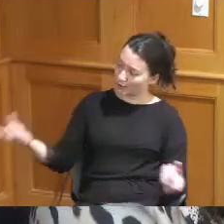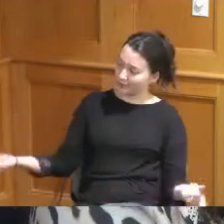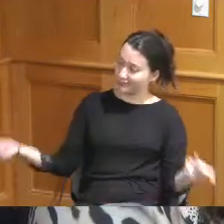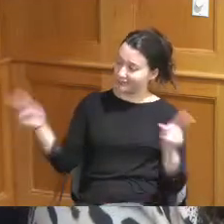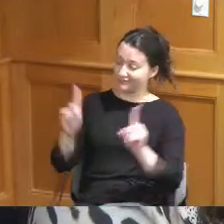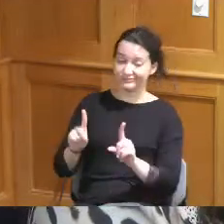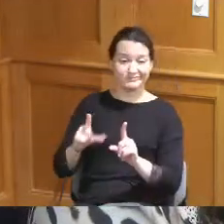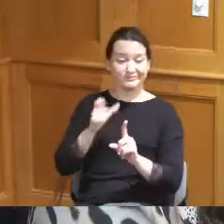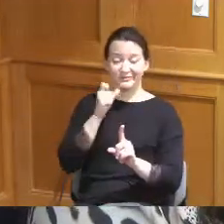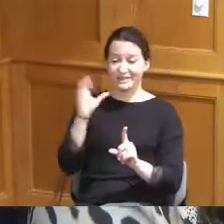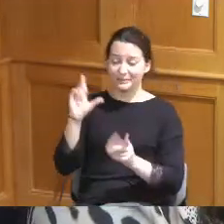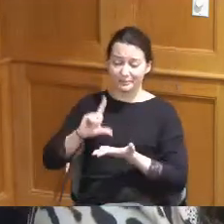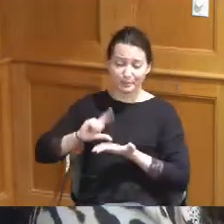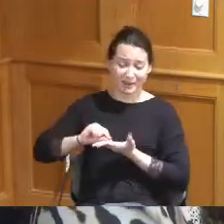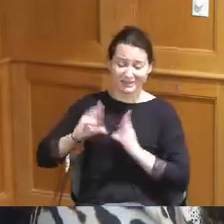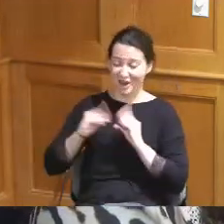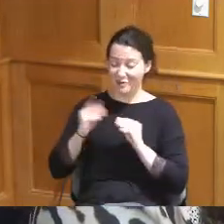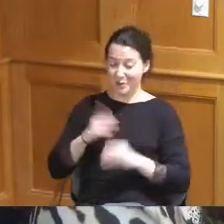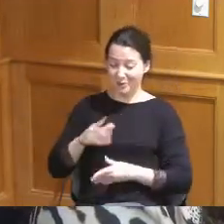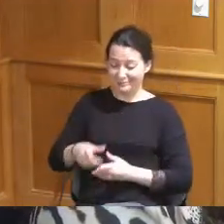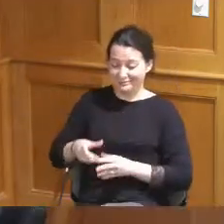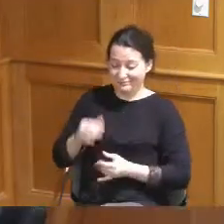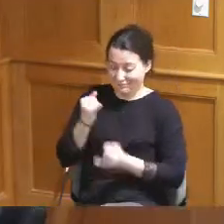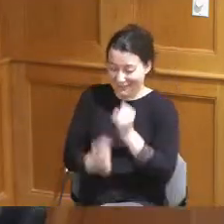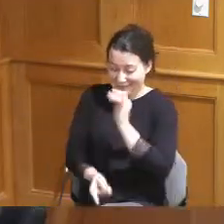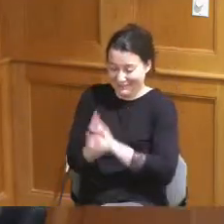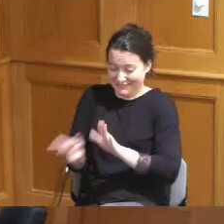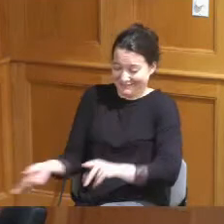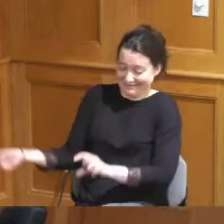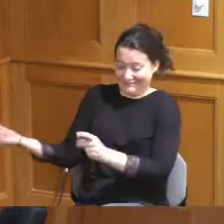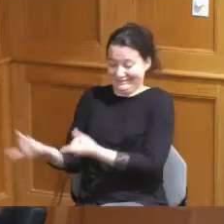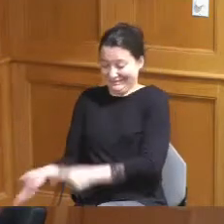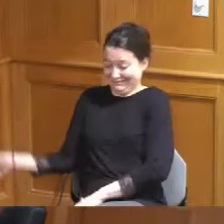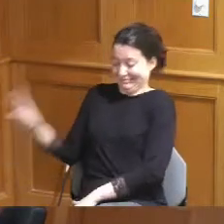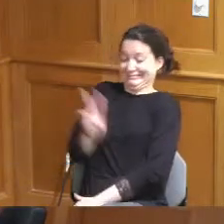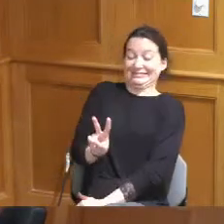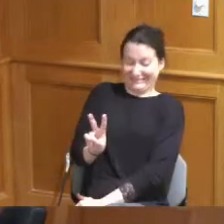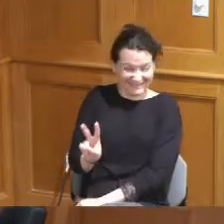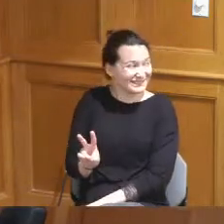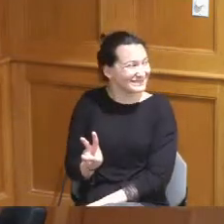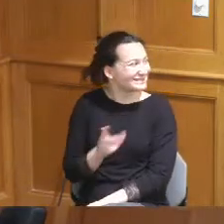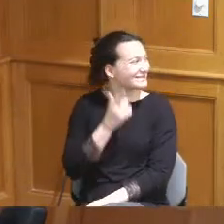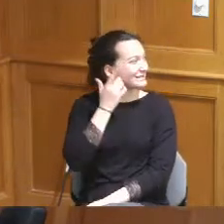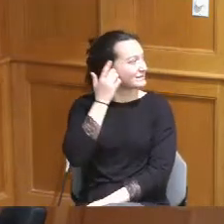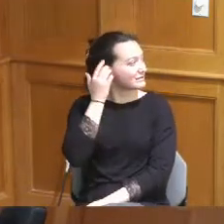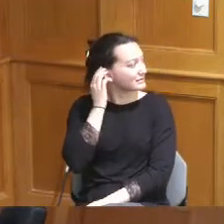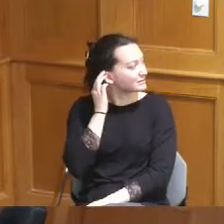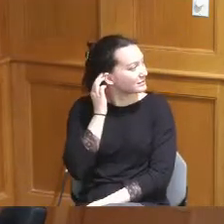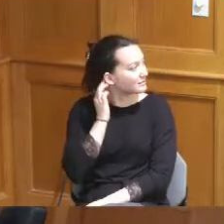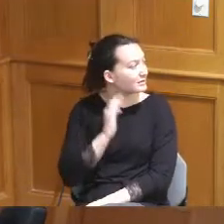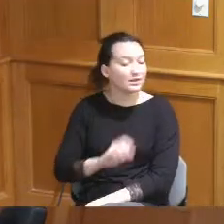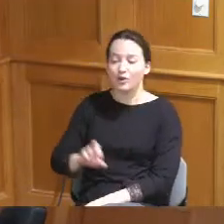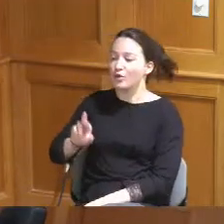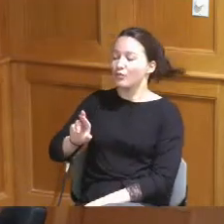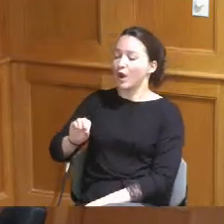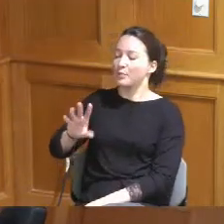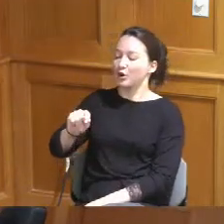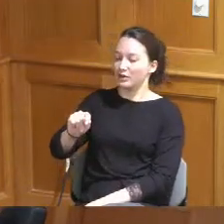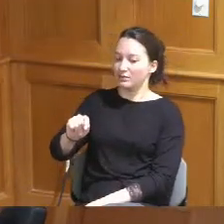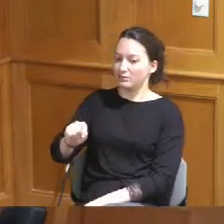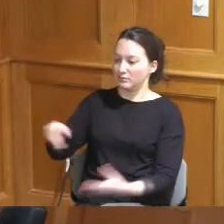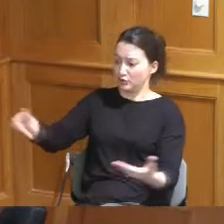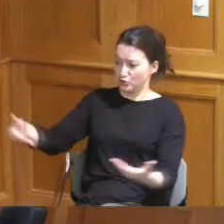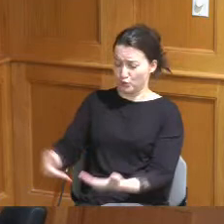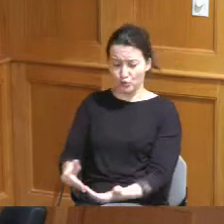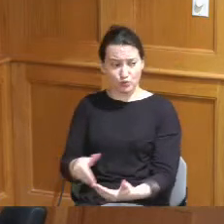press conference we're going to do it this way and they can Robert can introduce who Alice is and